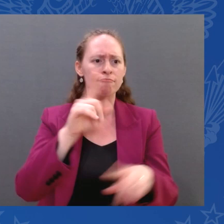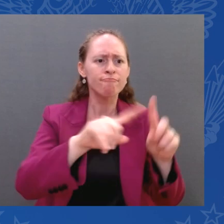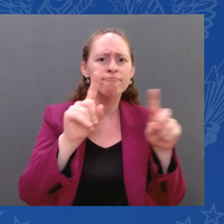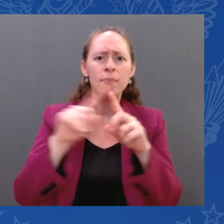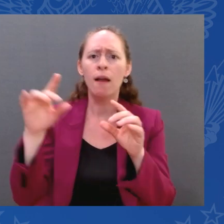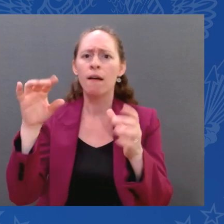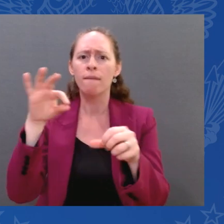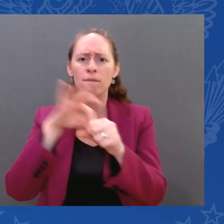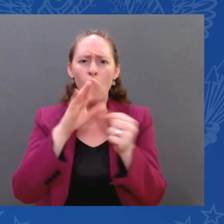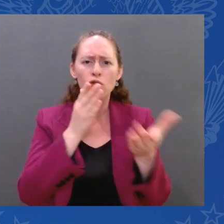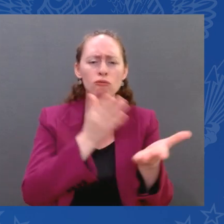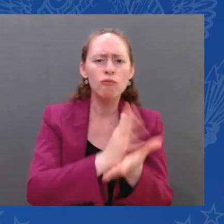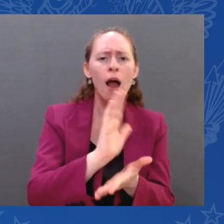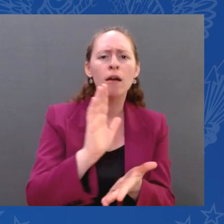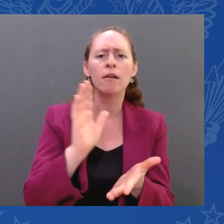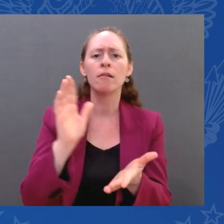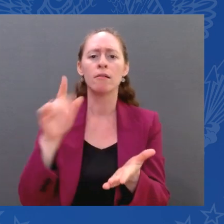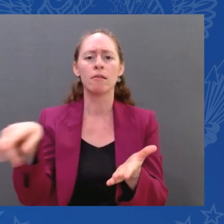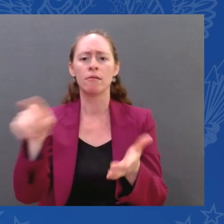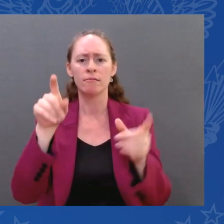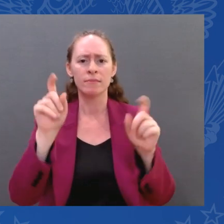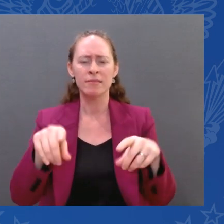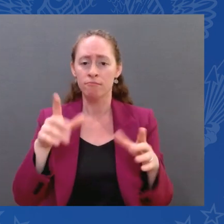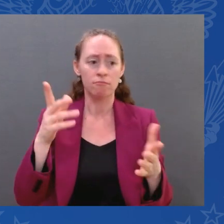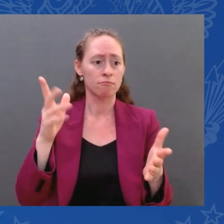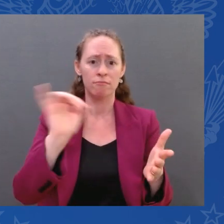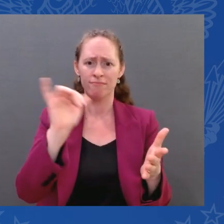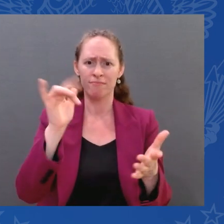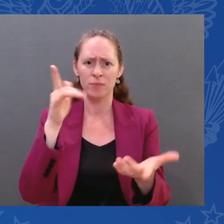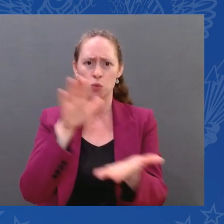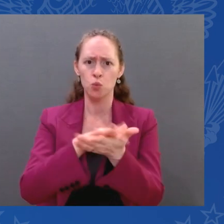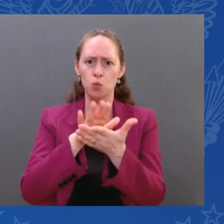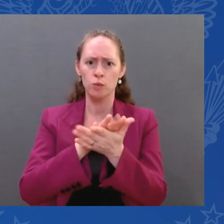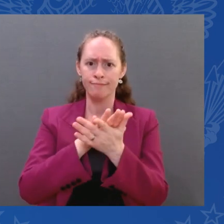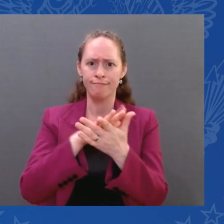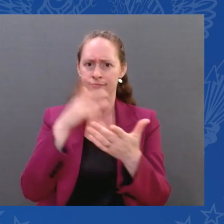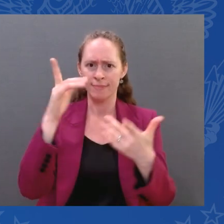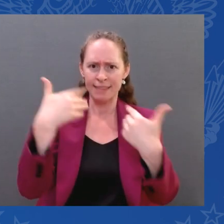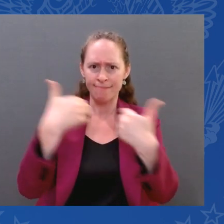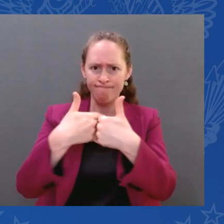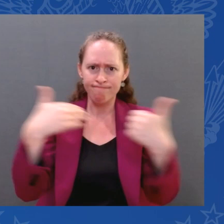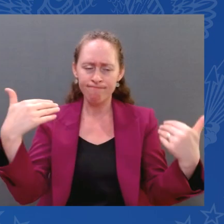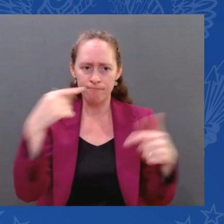A patriarch of a family and a movement. Fred Gray is a lawyer by trade and a preacher at heart